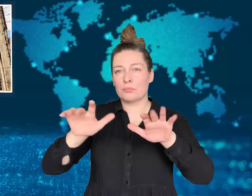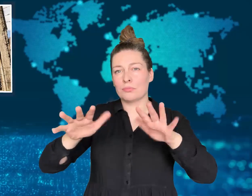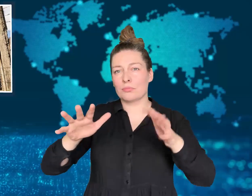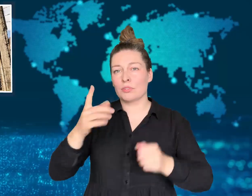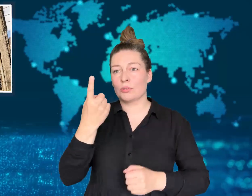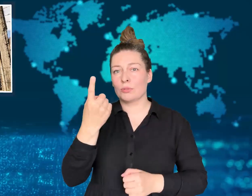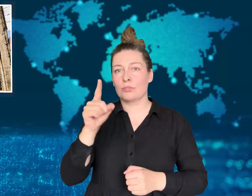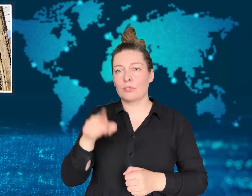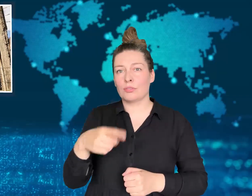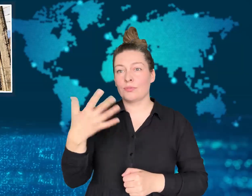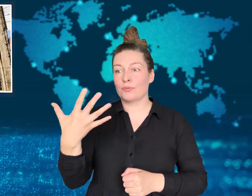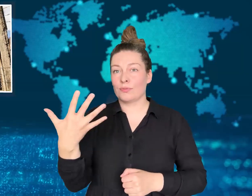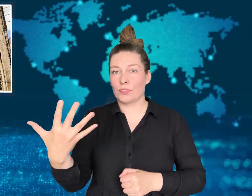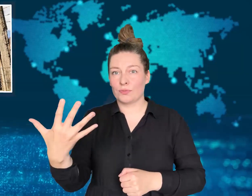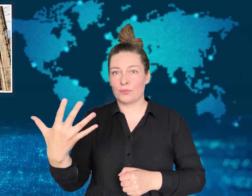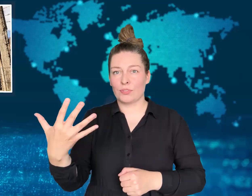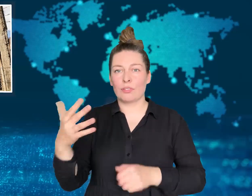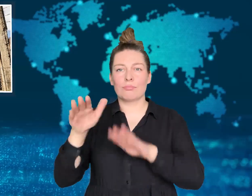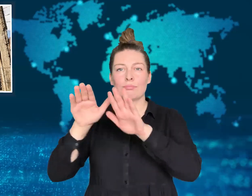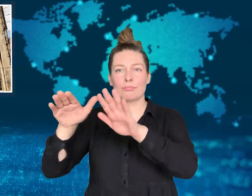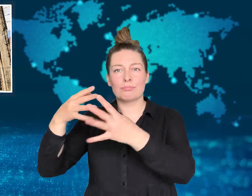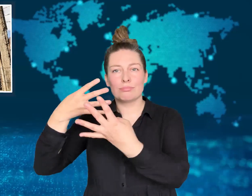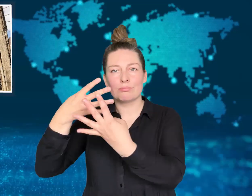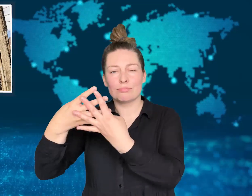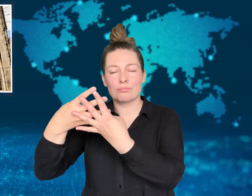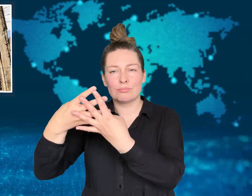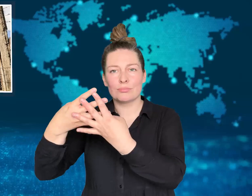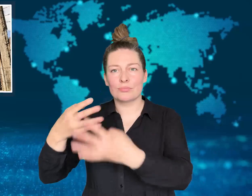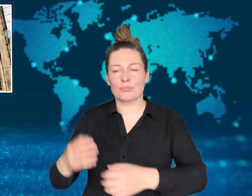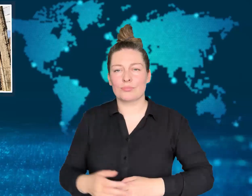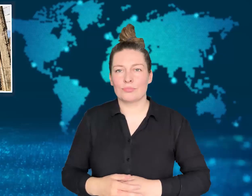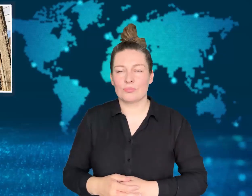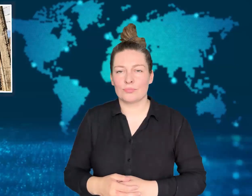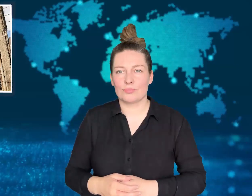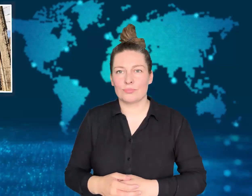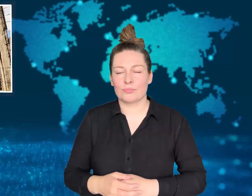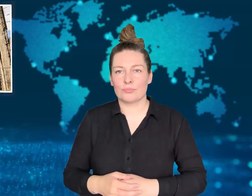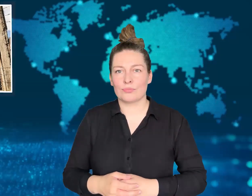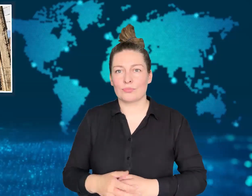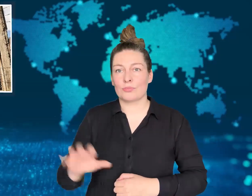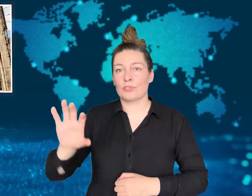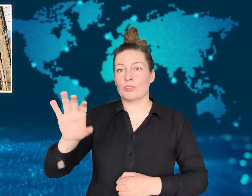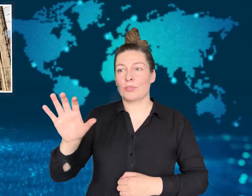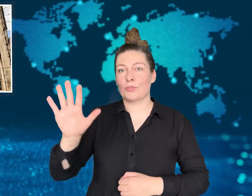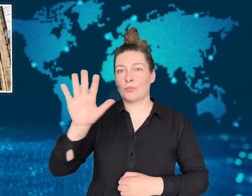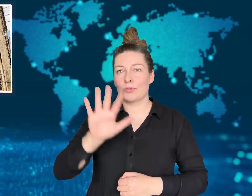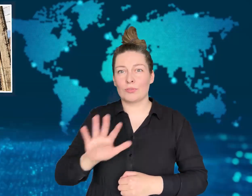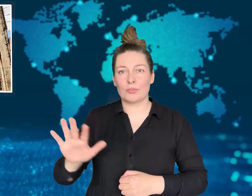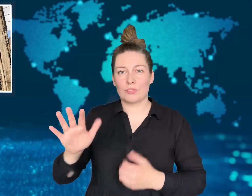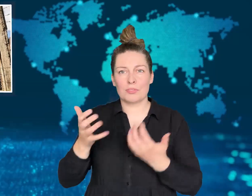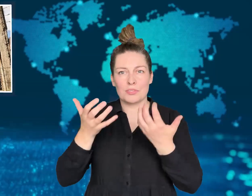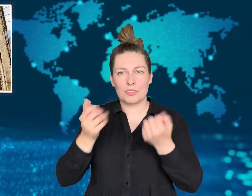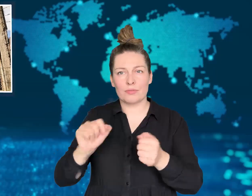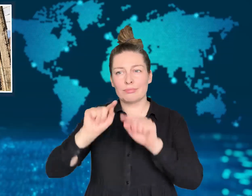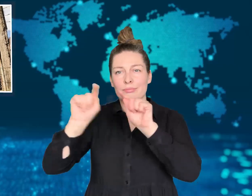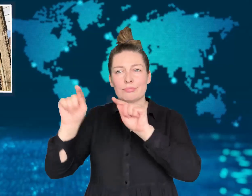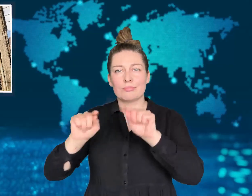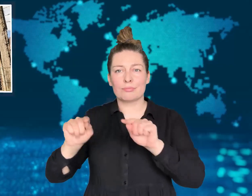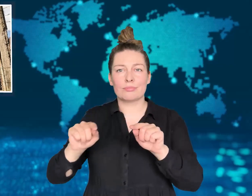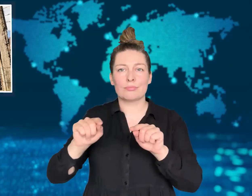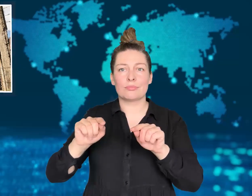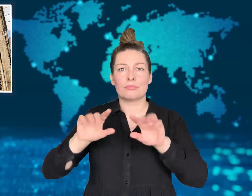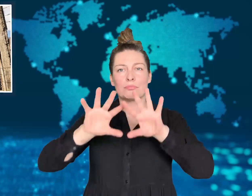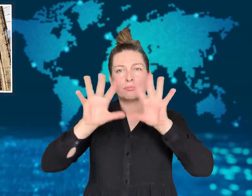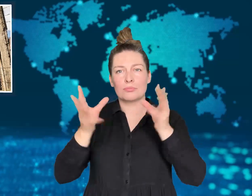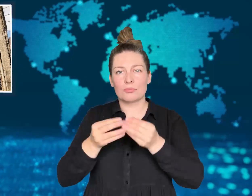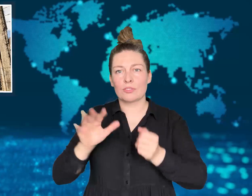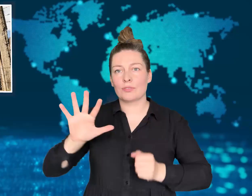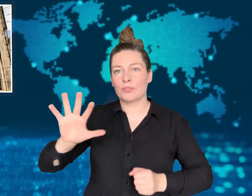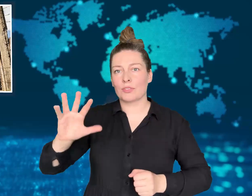That is approximately a fifth of all the prisoners being held in the country.